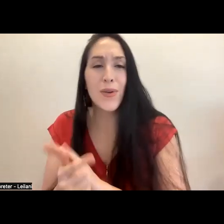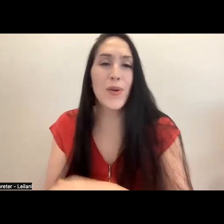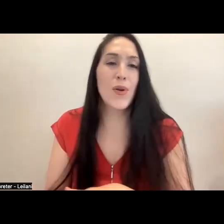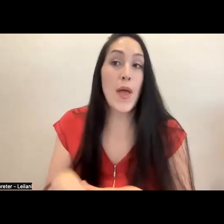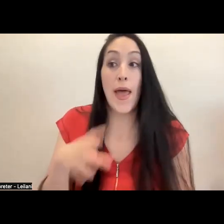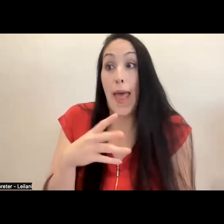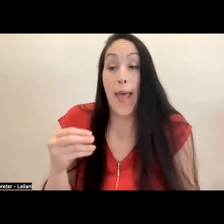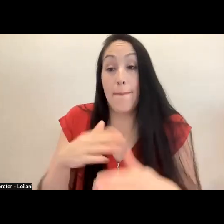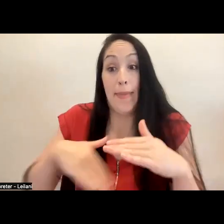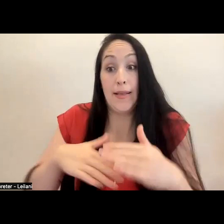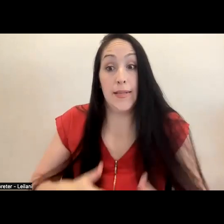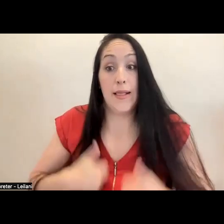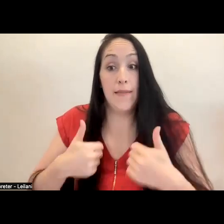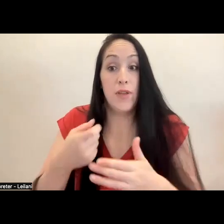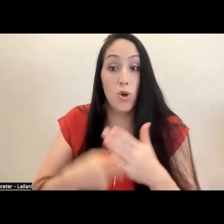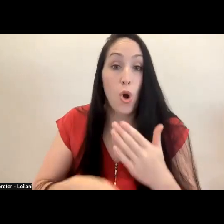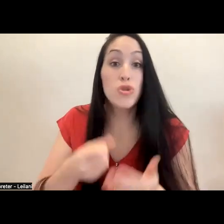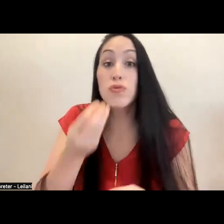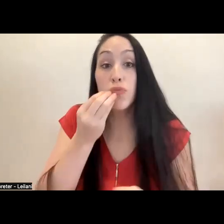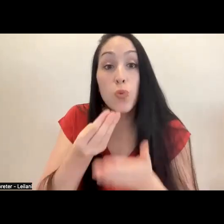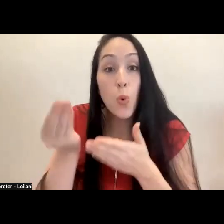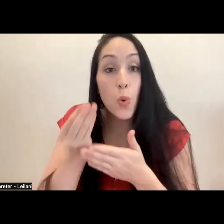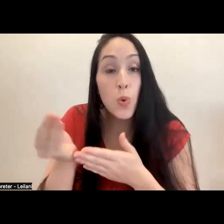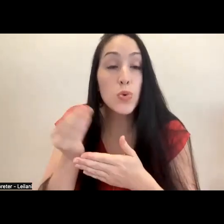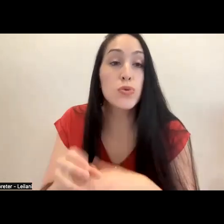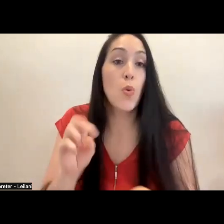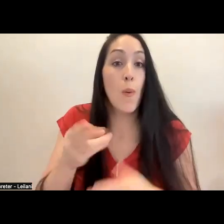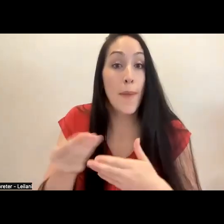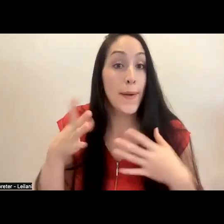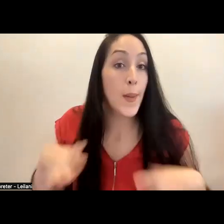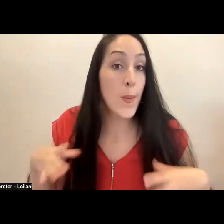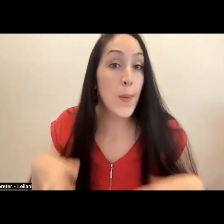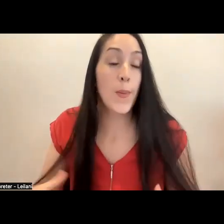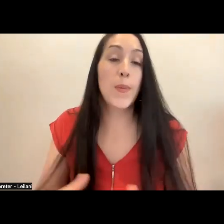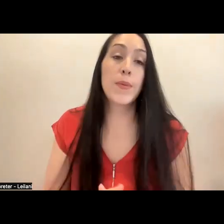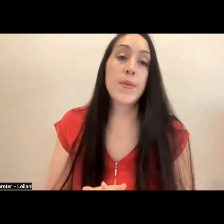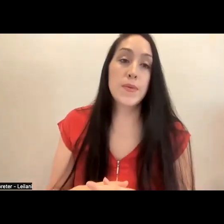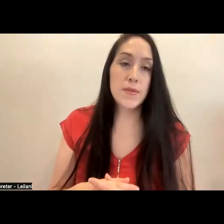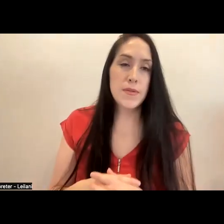11:24:13 So if you think of grocery, shopping, or buying clothes alright, all those are qualified